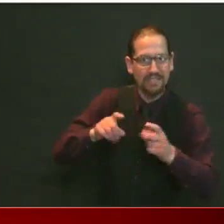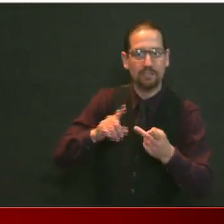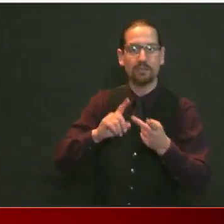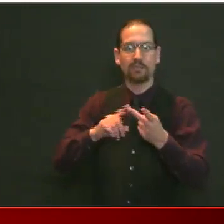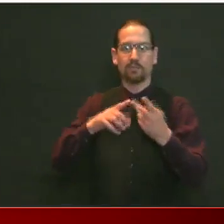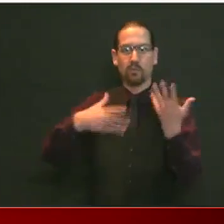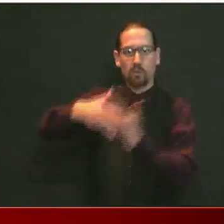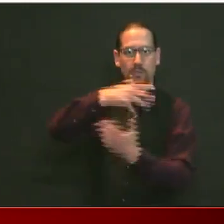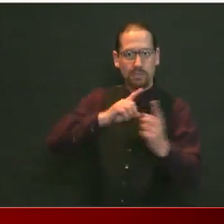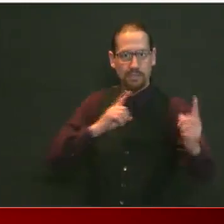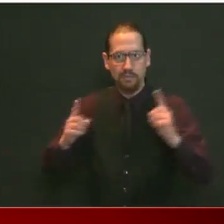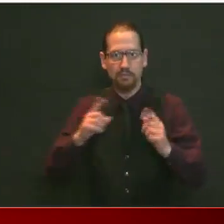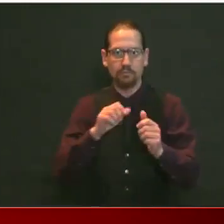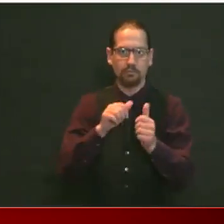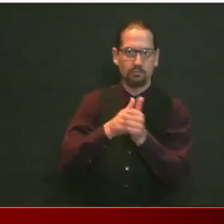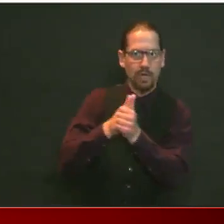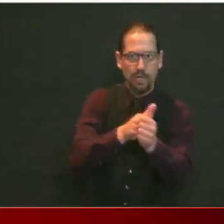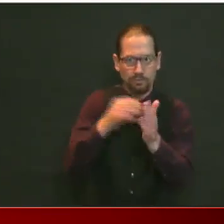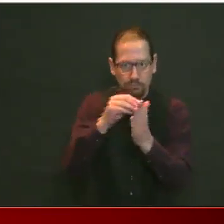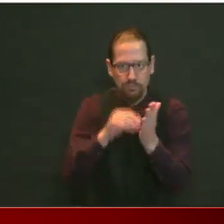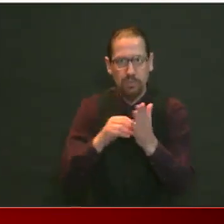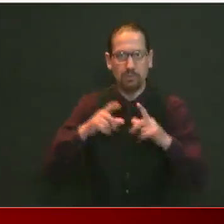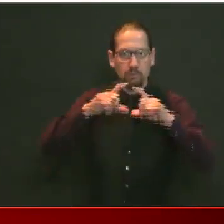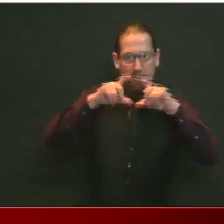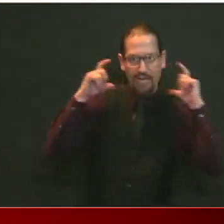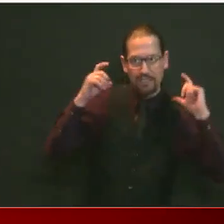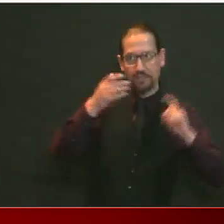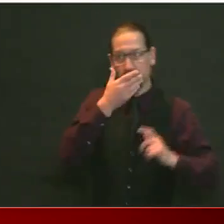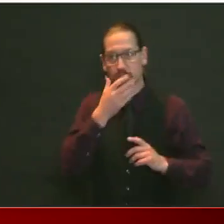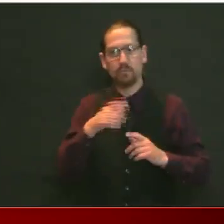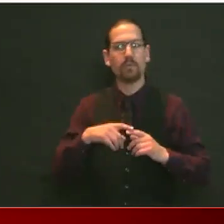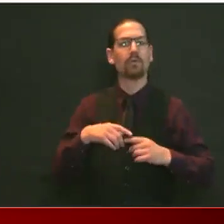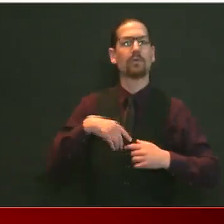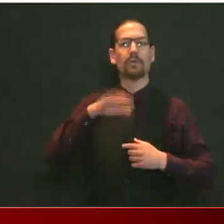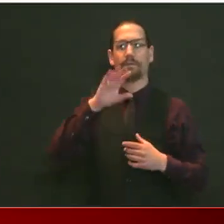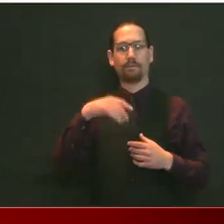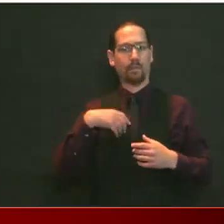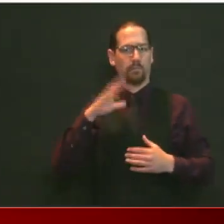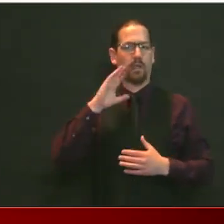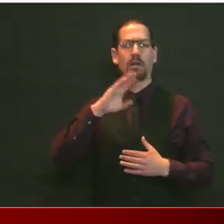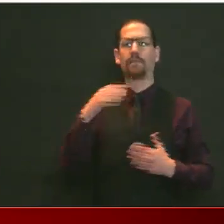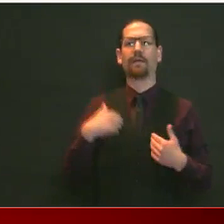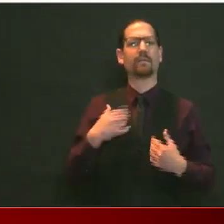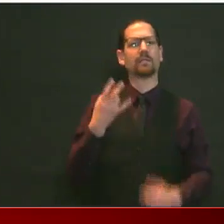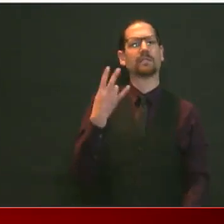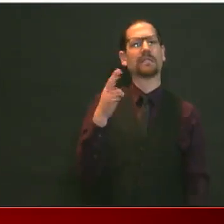REASON I AM OBSESSED WITH CONTACT TRACING AND TESTING, AND MASK WEARING, IS BECAUSE I NEVER, EVER -- I NEVER